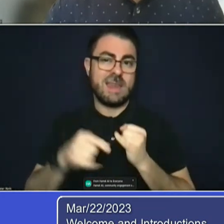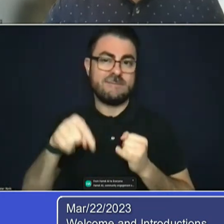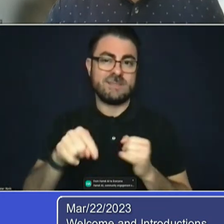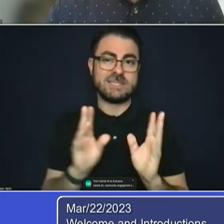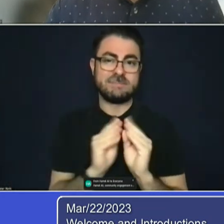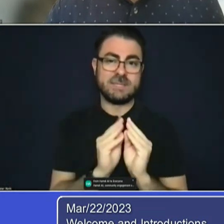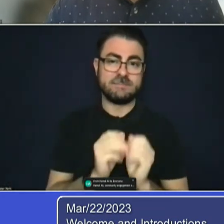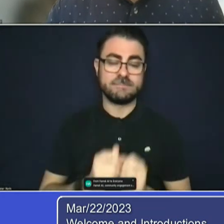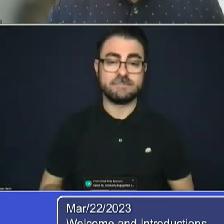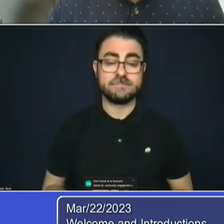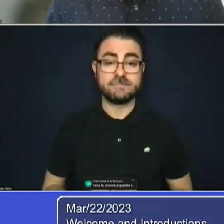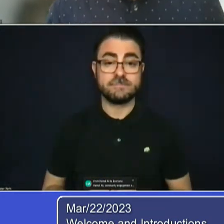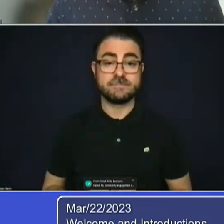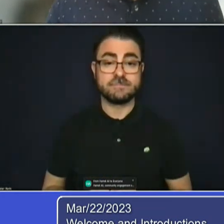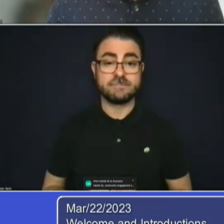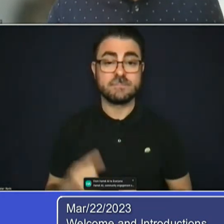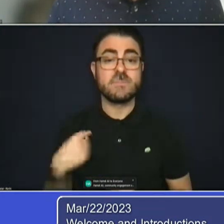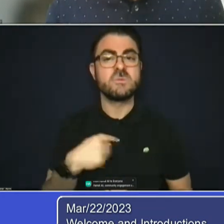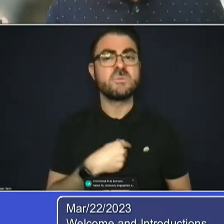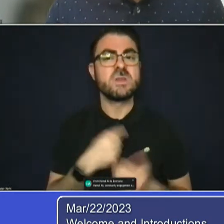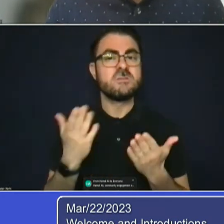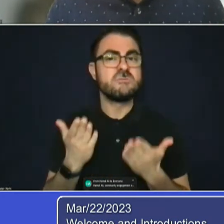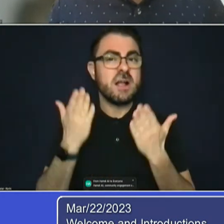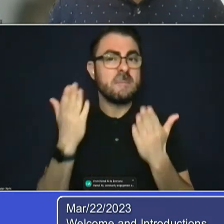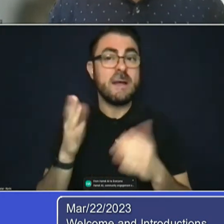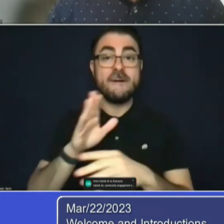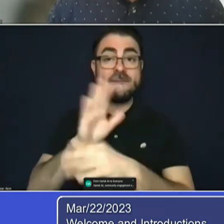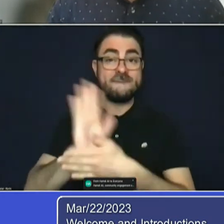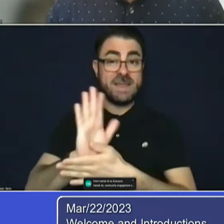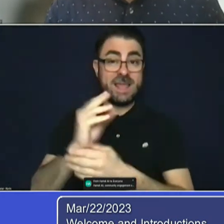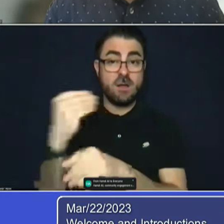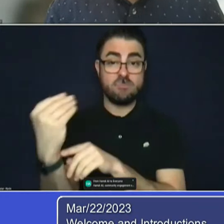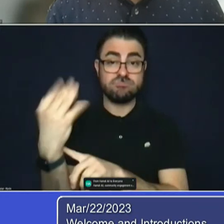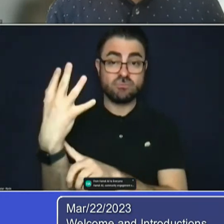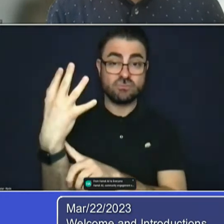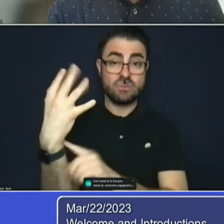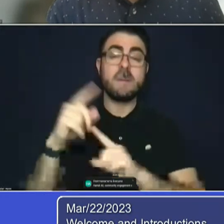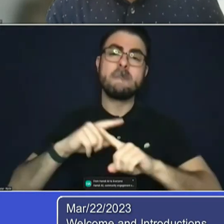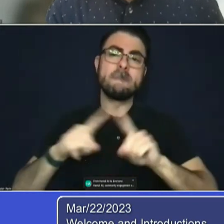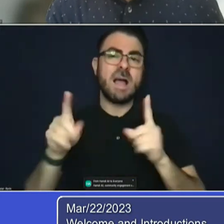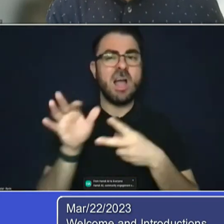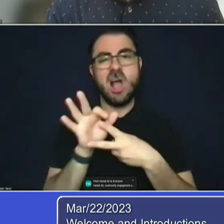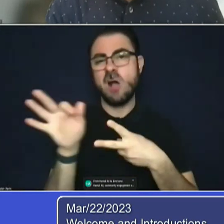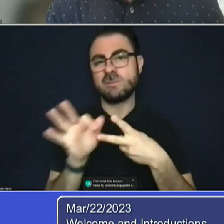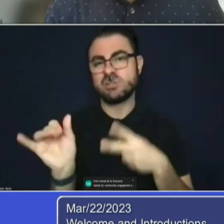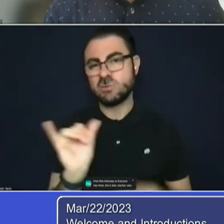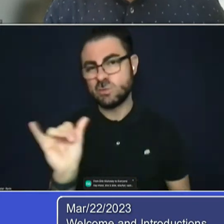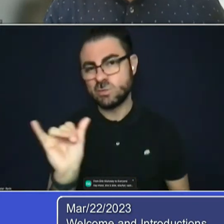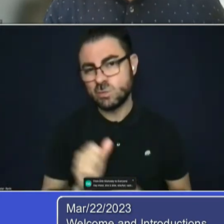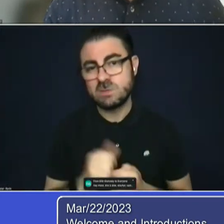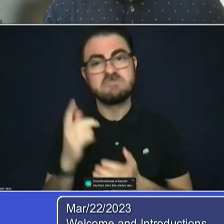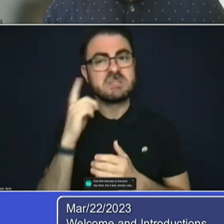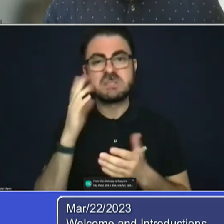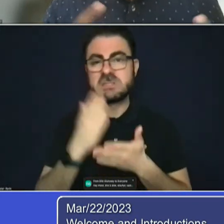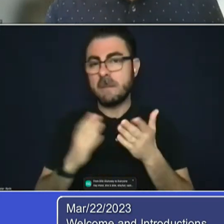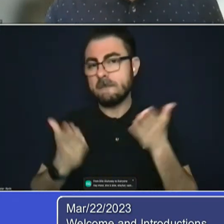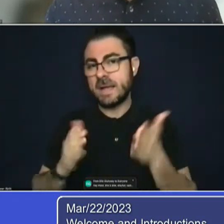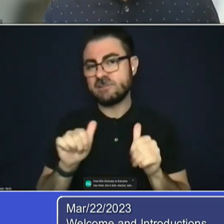CAN, FOR QUESTIONS AND ANSWERS AT THE END. WE ARE GOING TO ENCOURAGE THAT